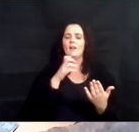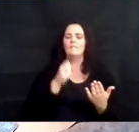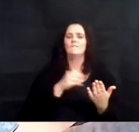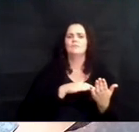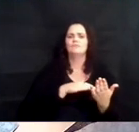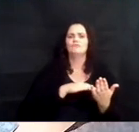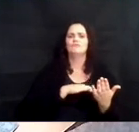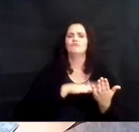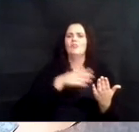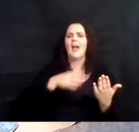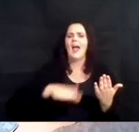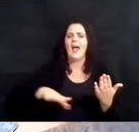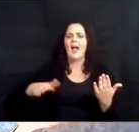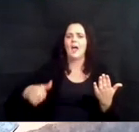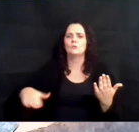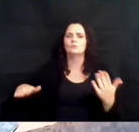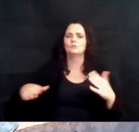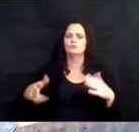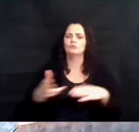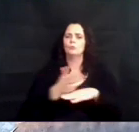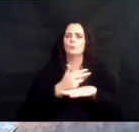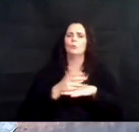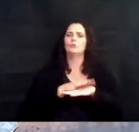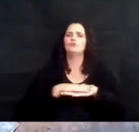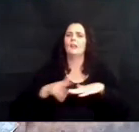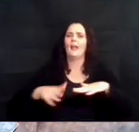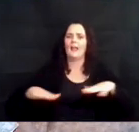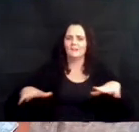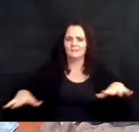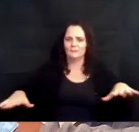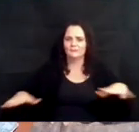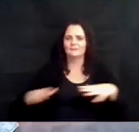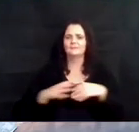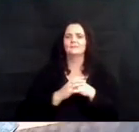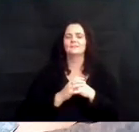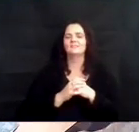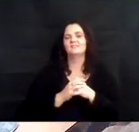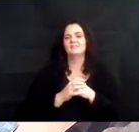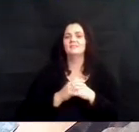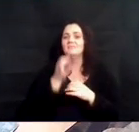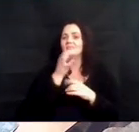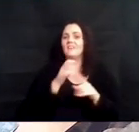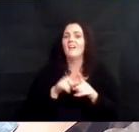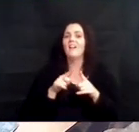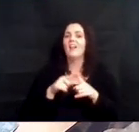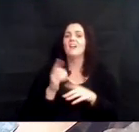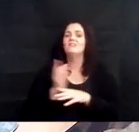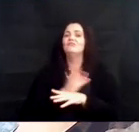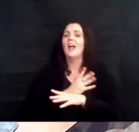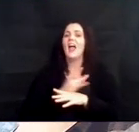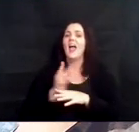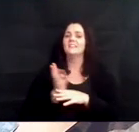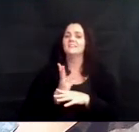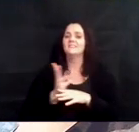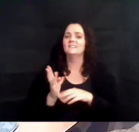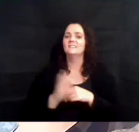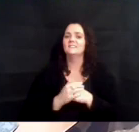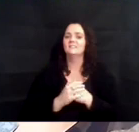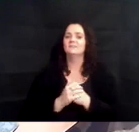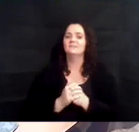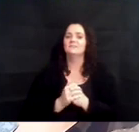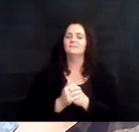So, I'm gonna bring the ground in and its even got this grass which,